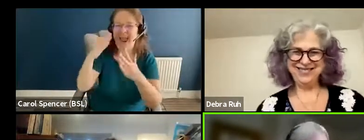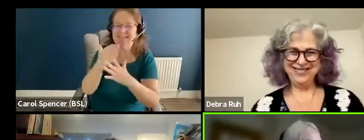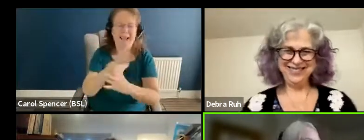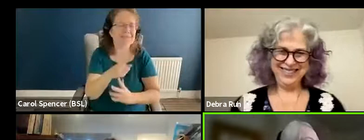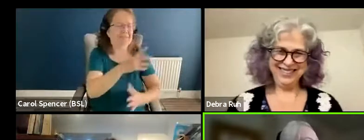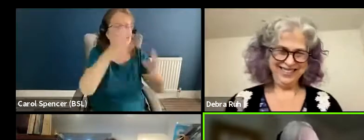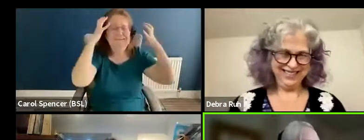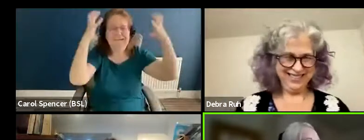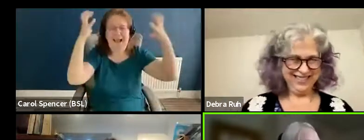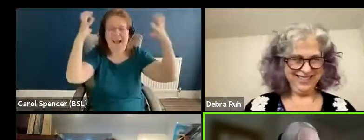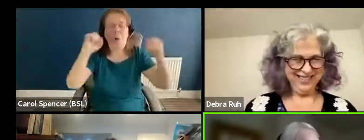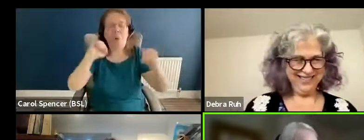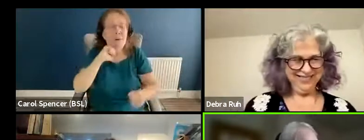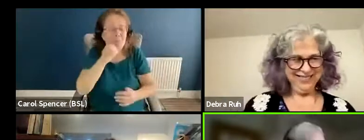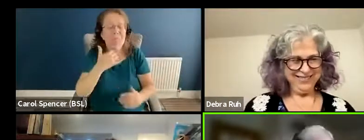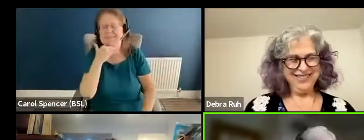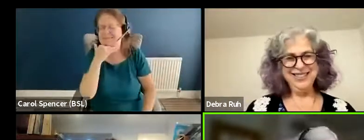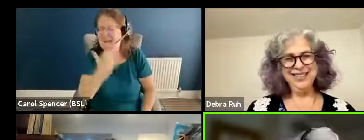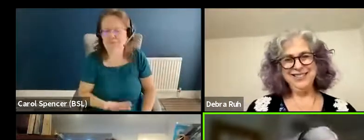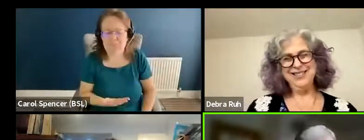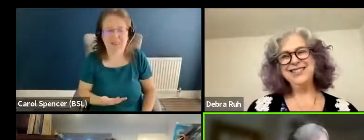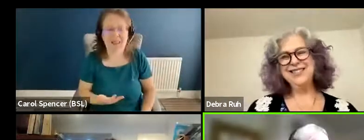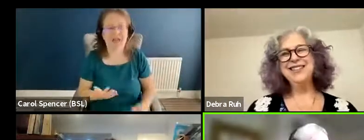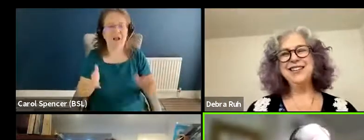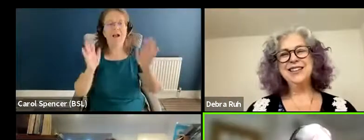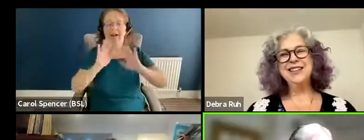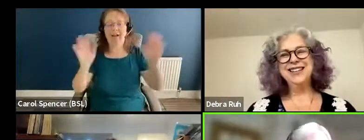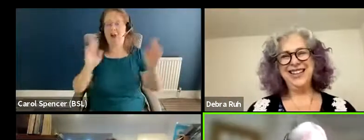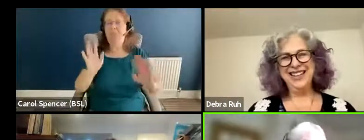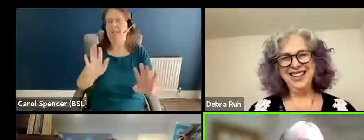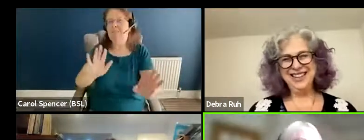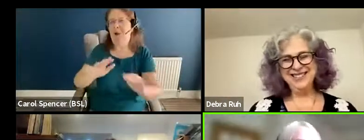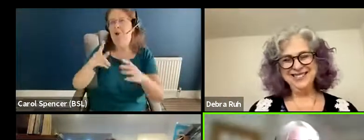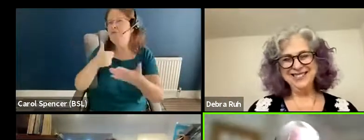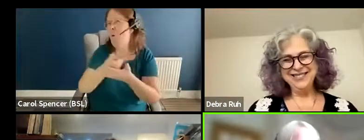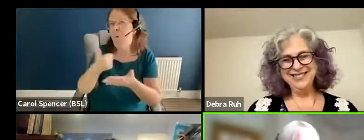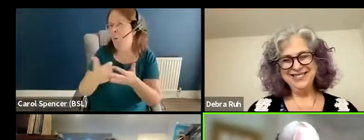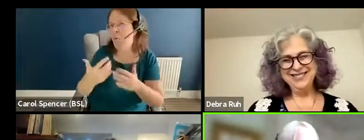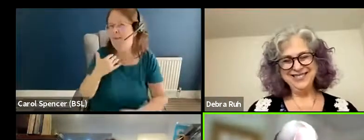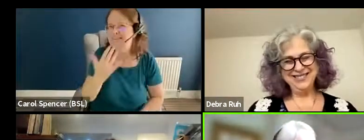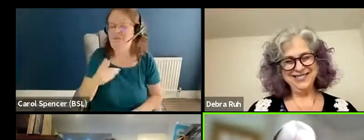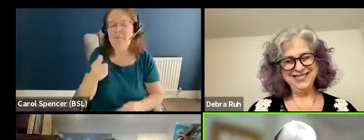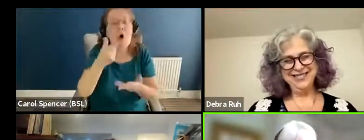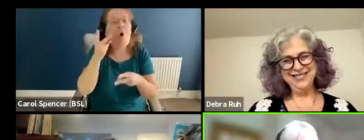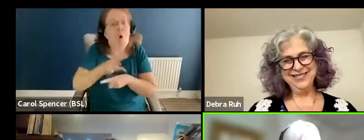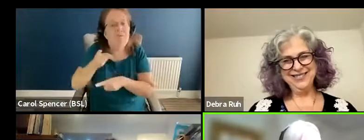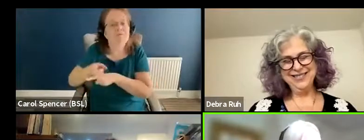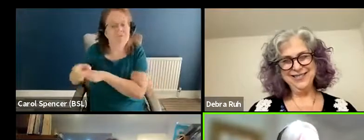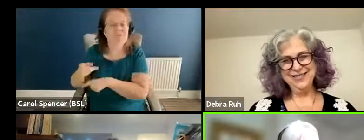going to be terrible. Sorry not always terrible, but often it is. It's including accessibility